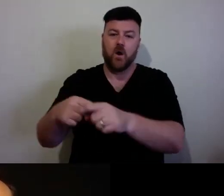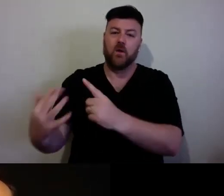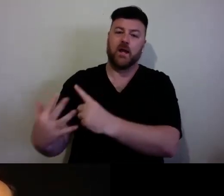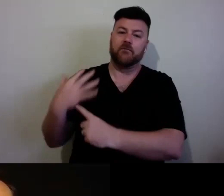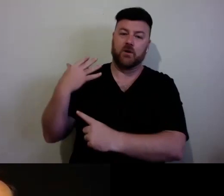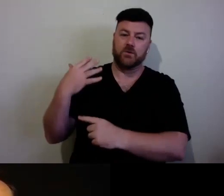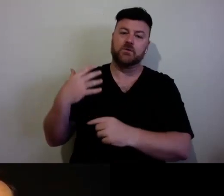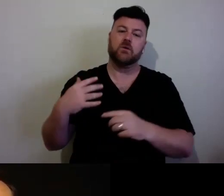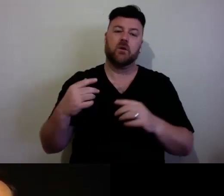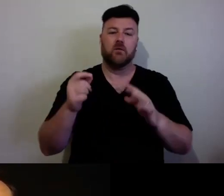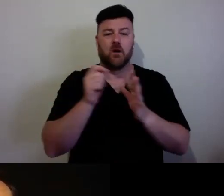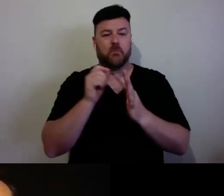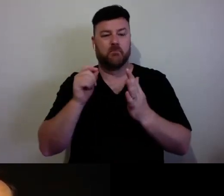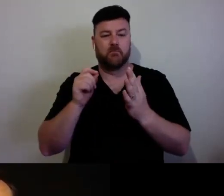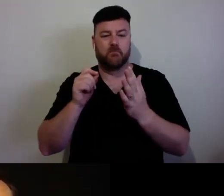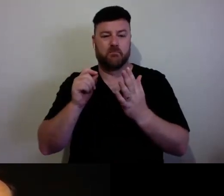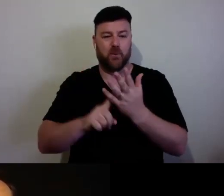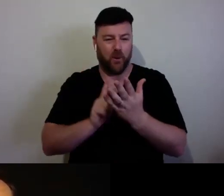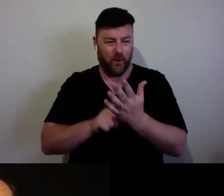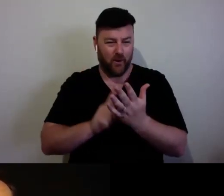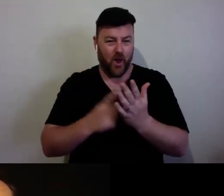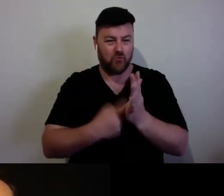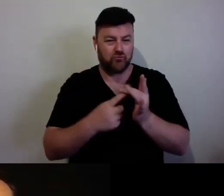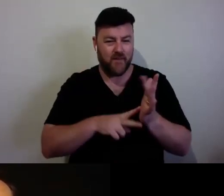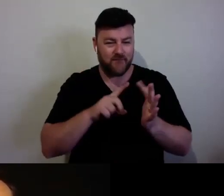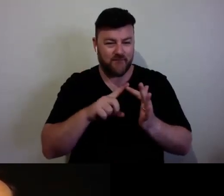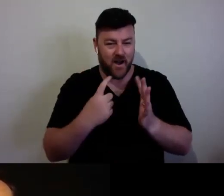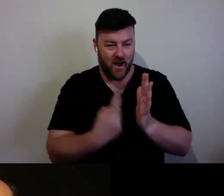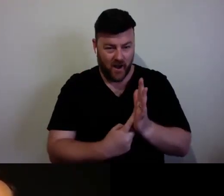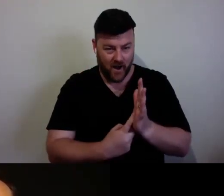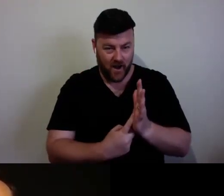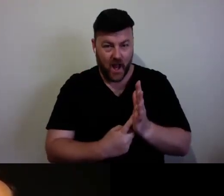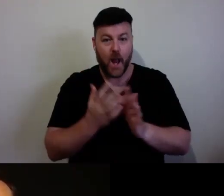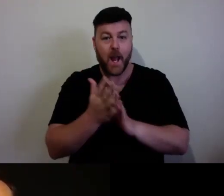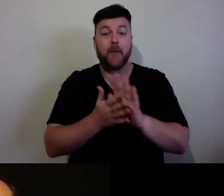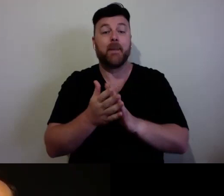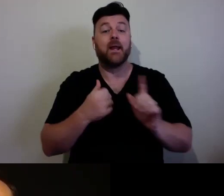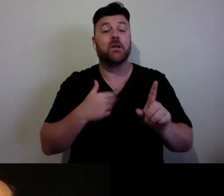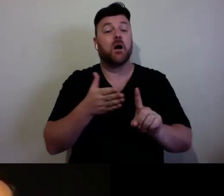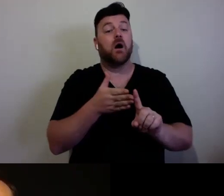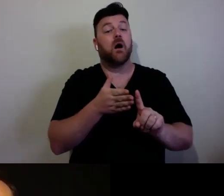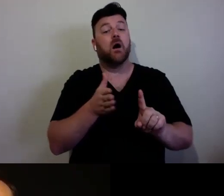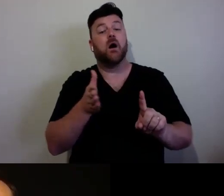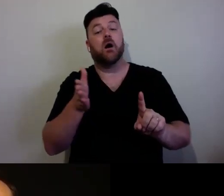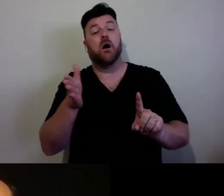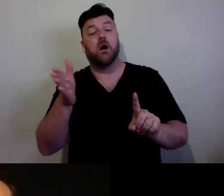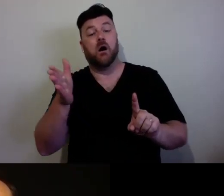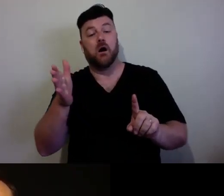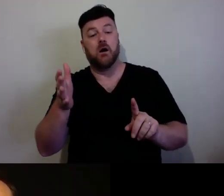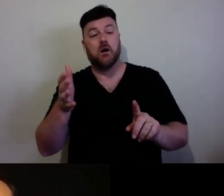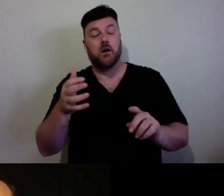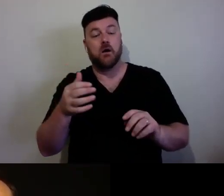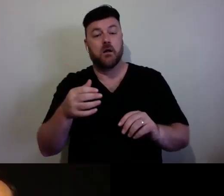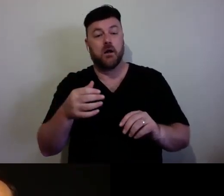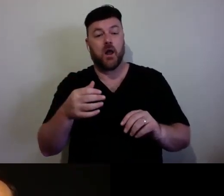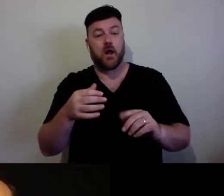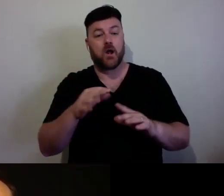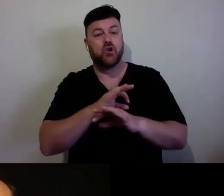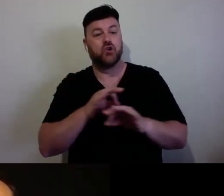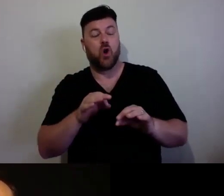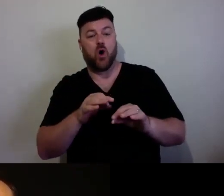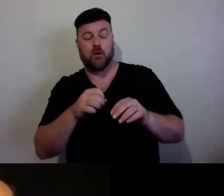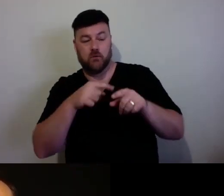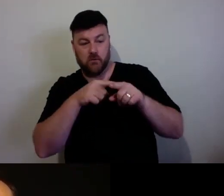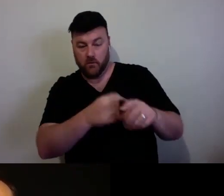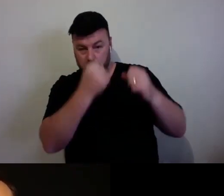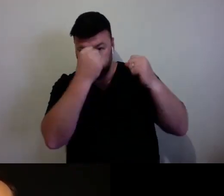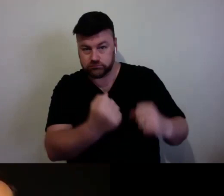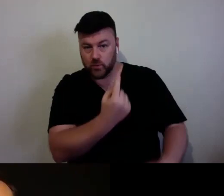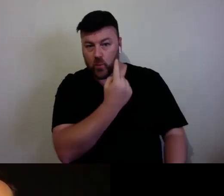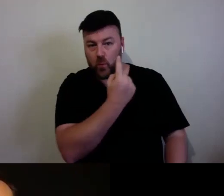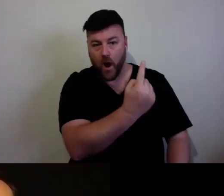There is no